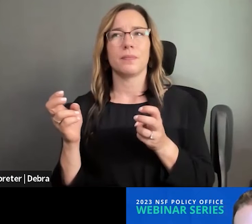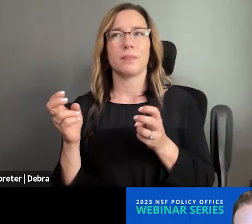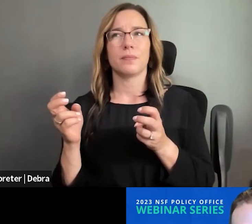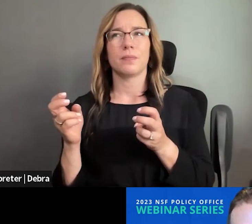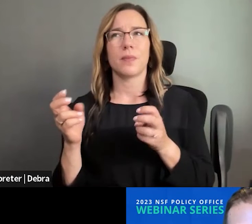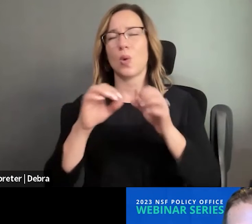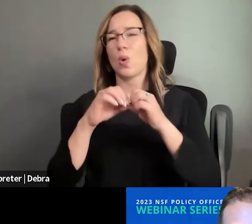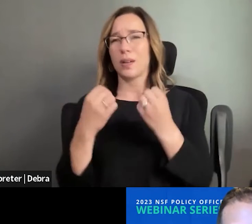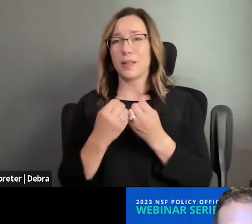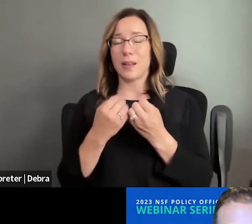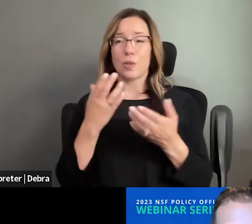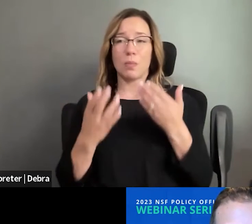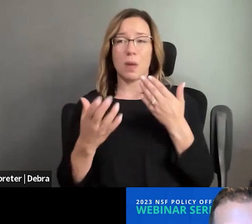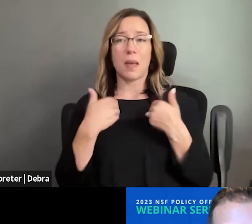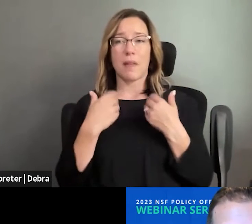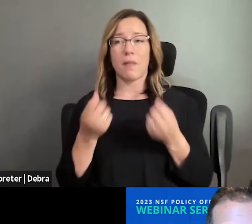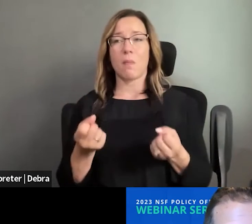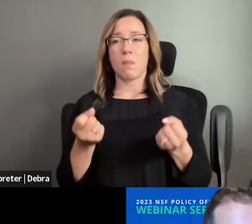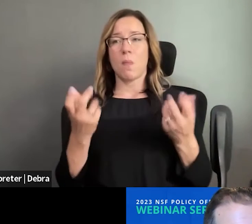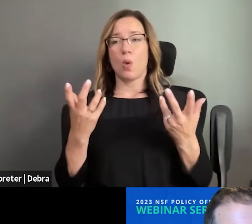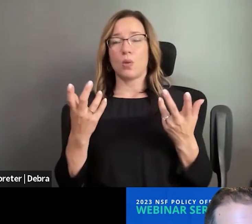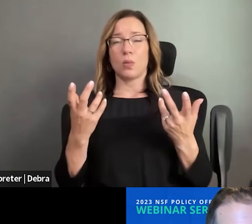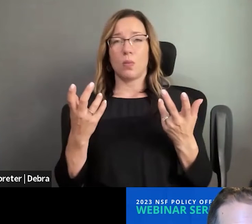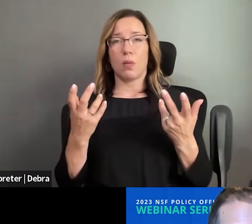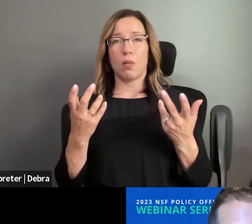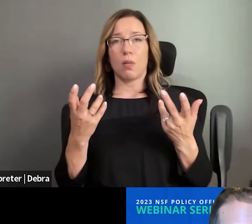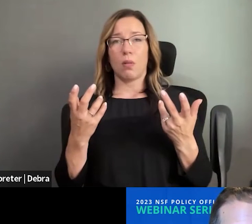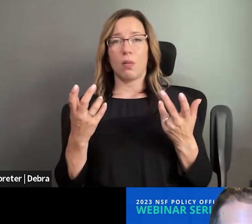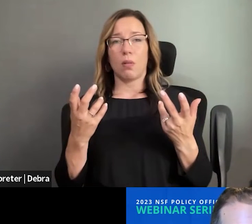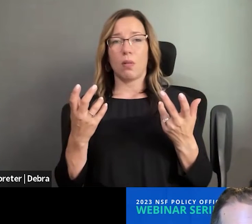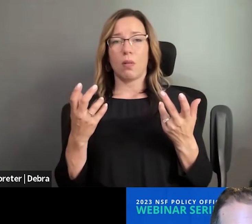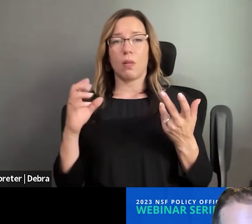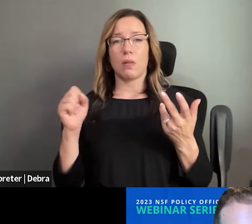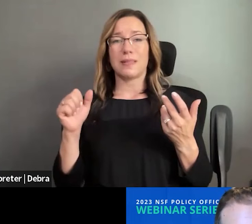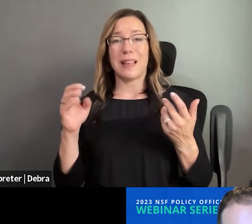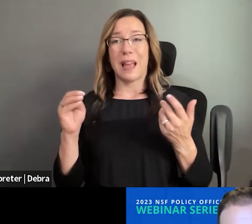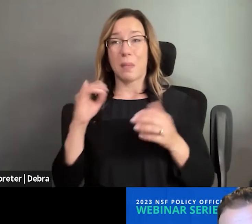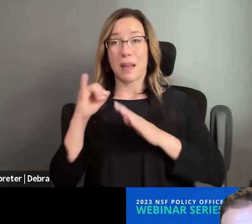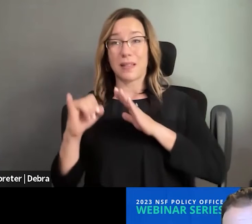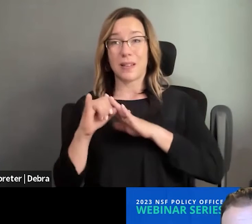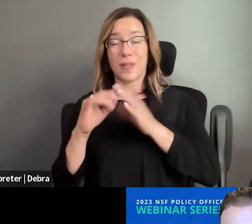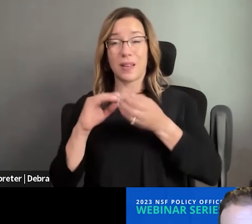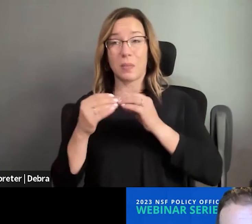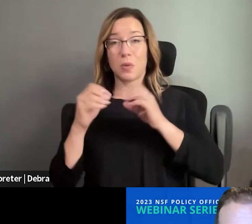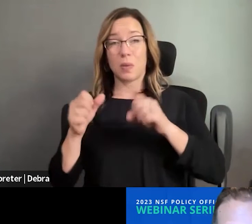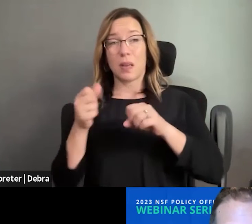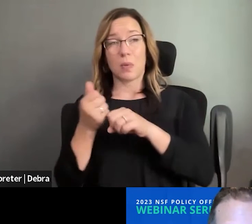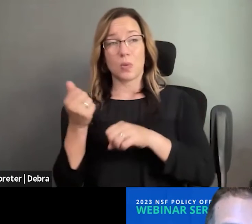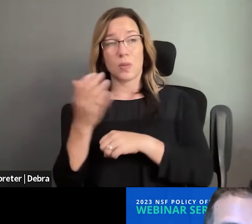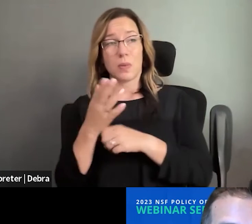multiple same identifying numbers be able to submit to a solicitation that limits